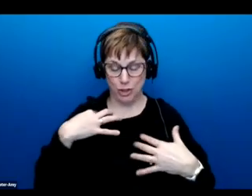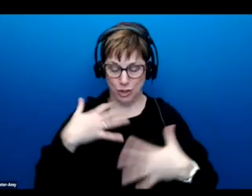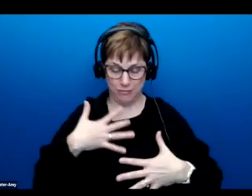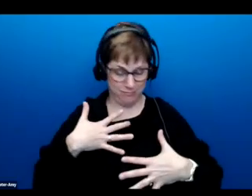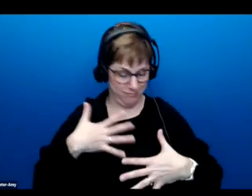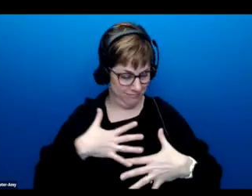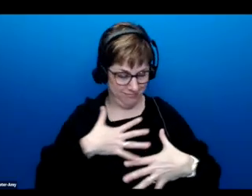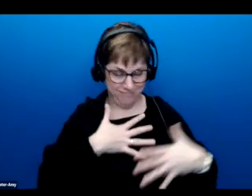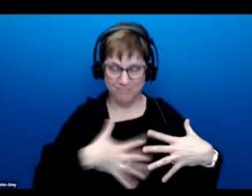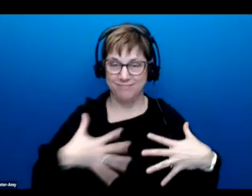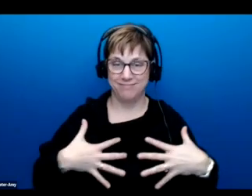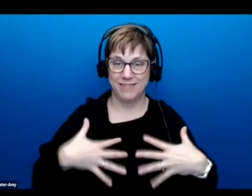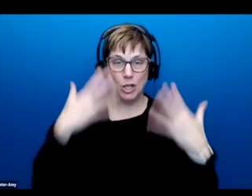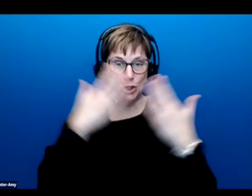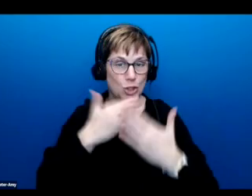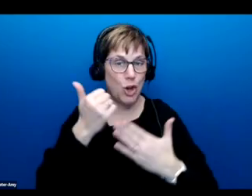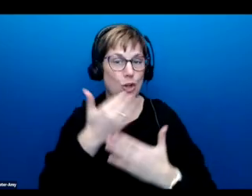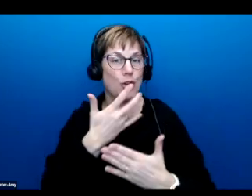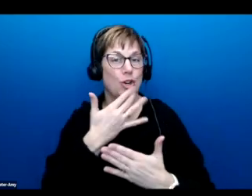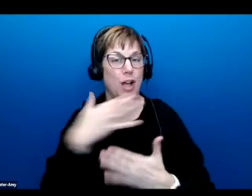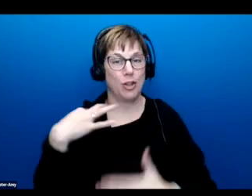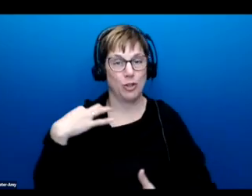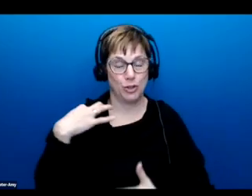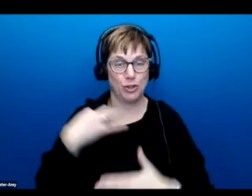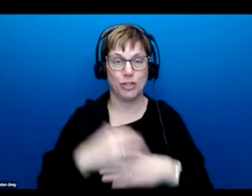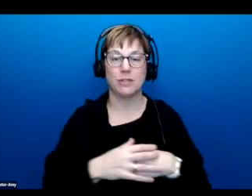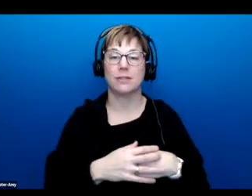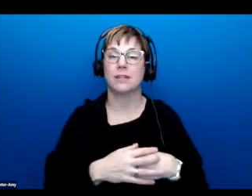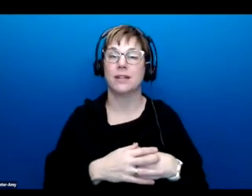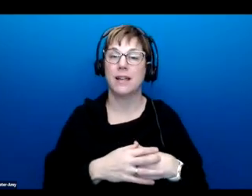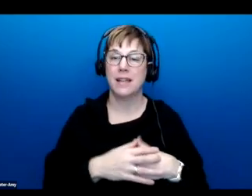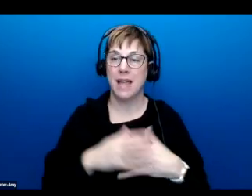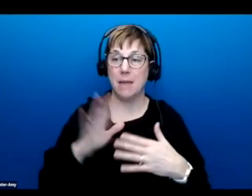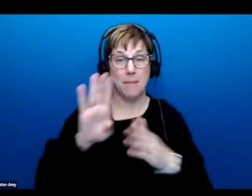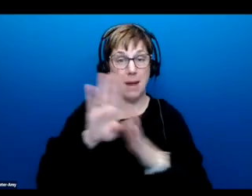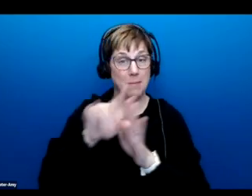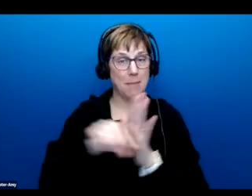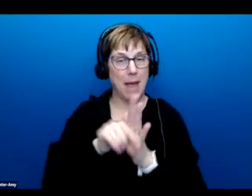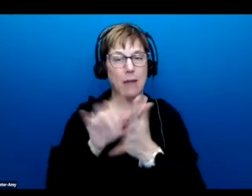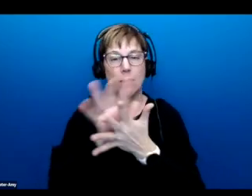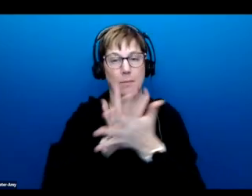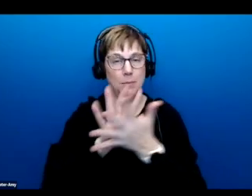It's a darker colored shirt, and I have a blurred background behind me.